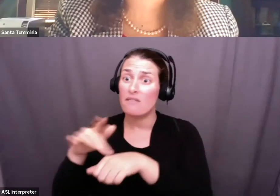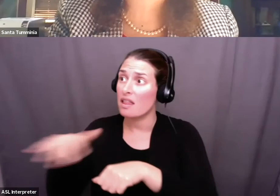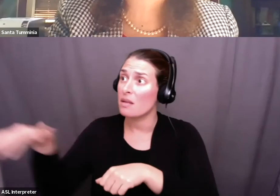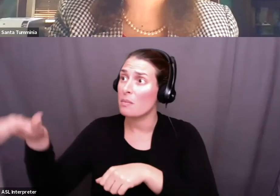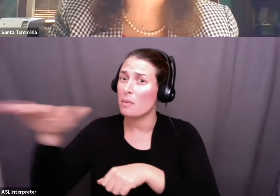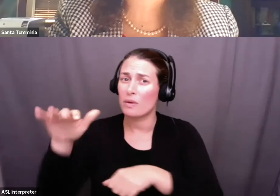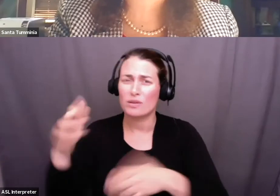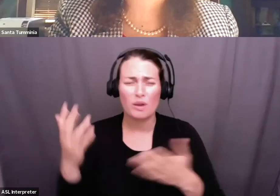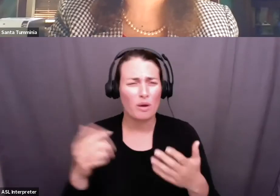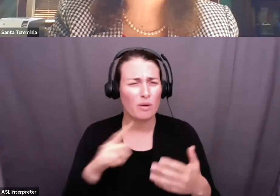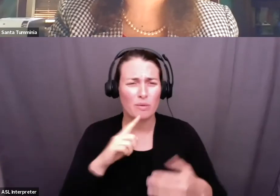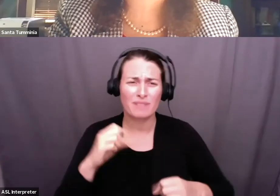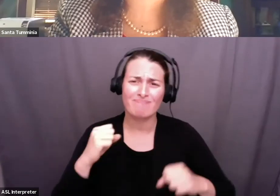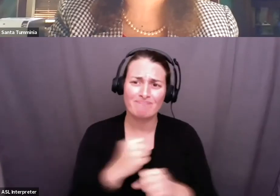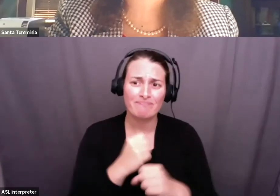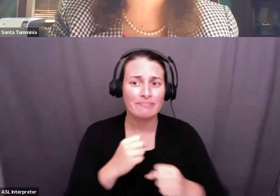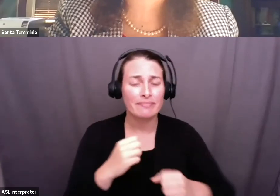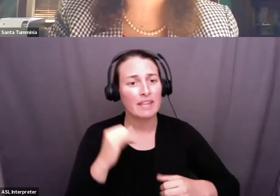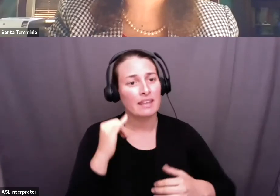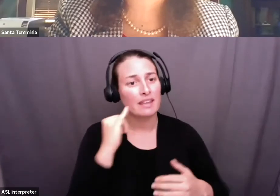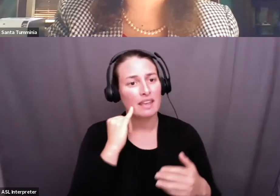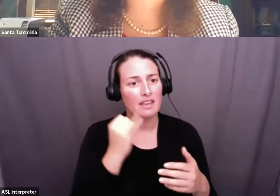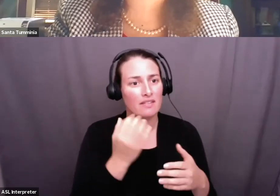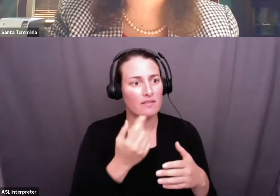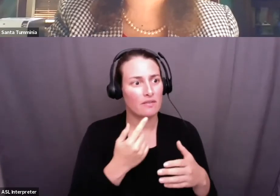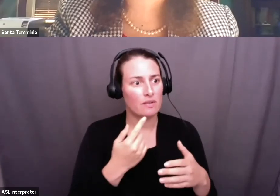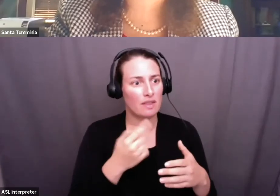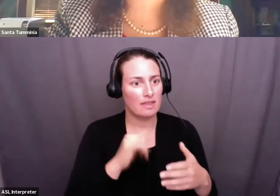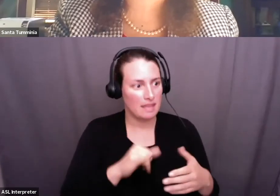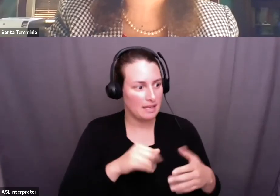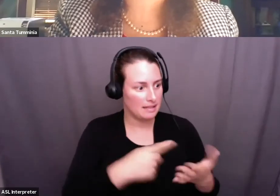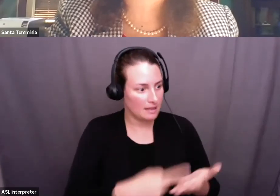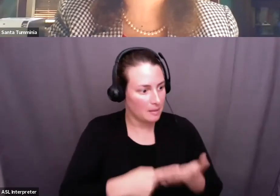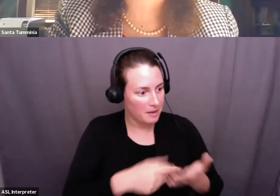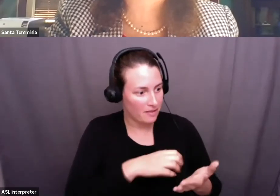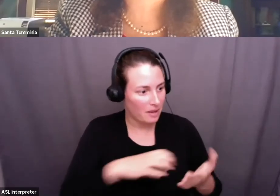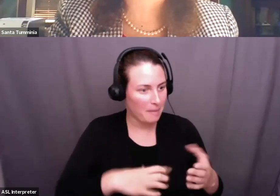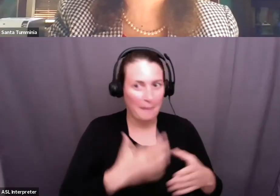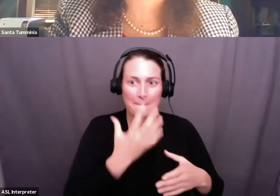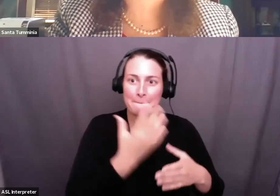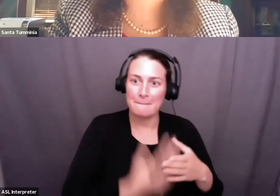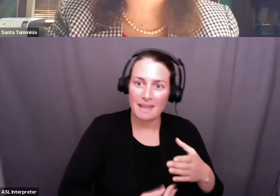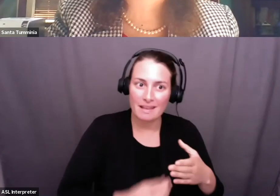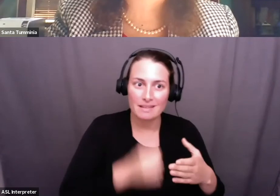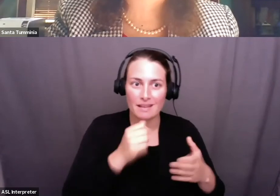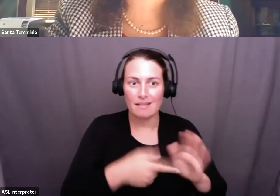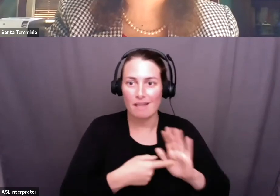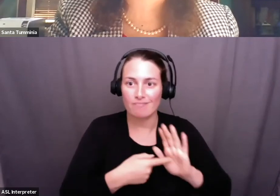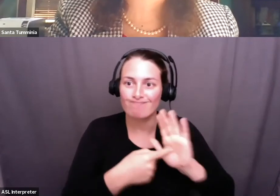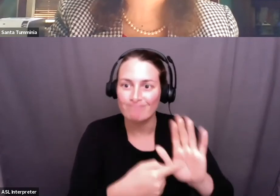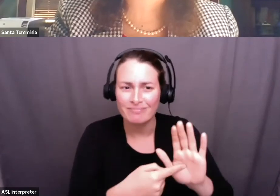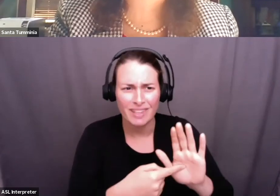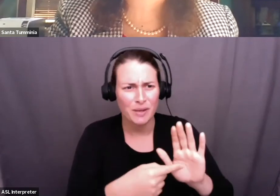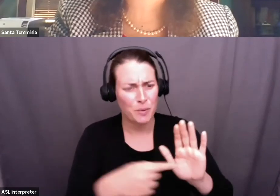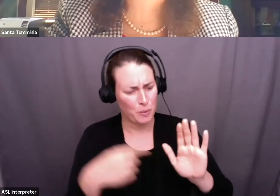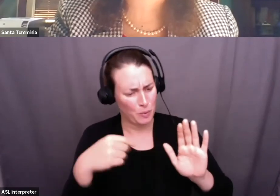these committees not be fully mined for what’s in them. I think there’s a lot of great